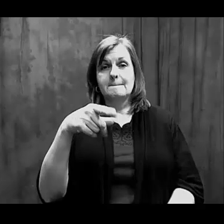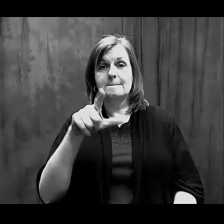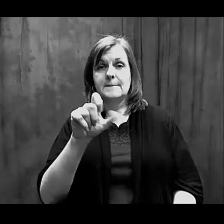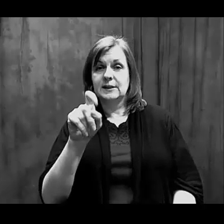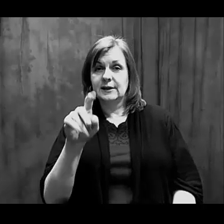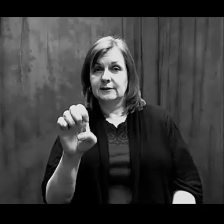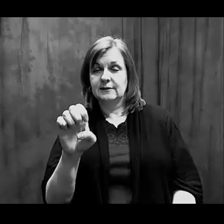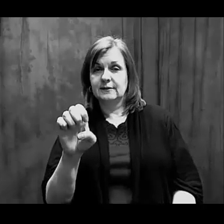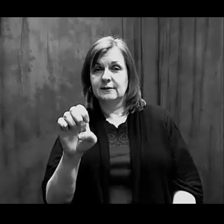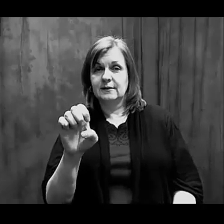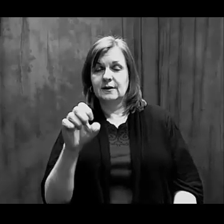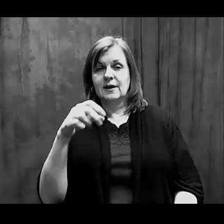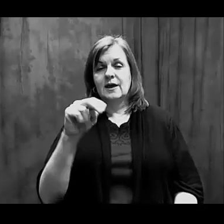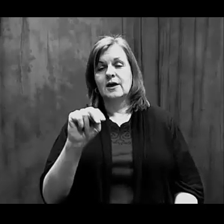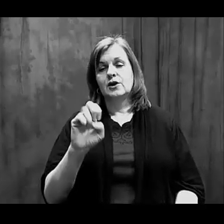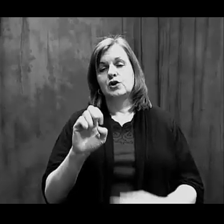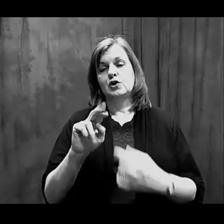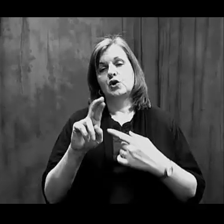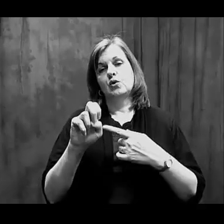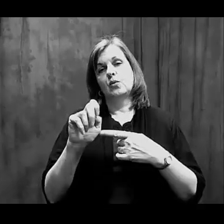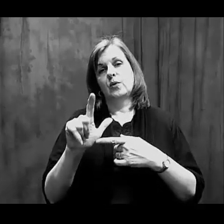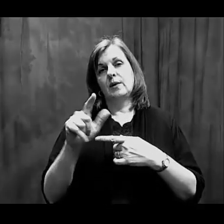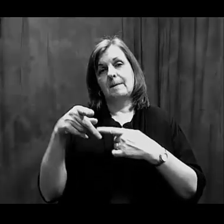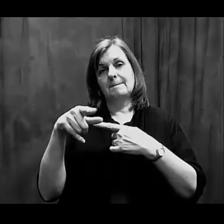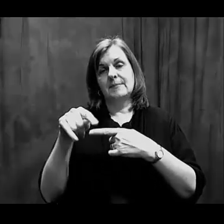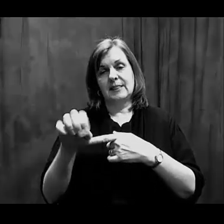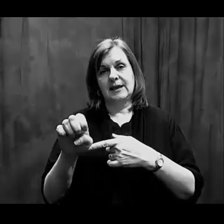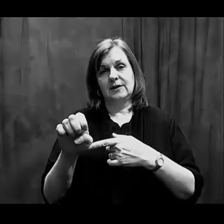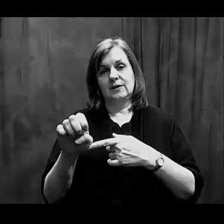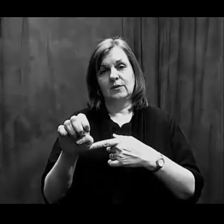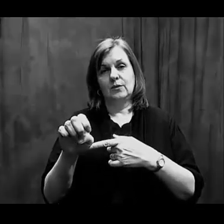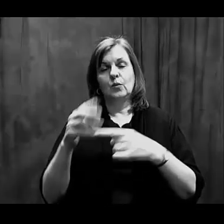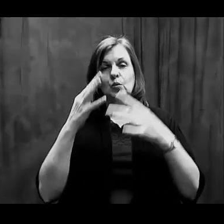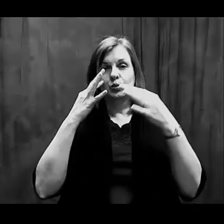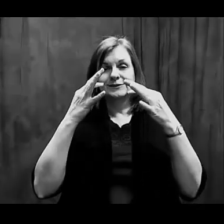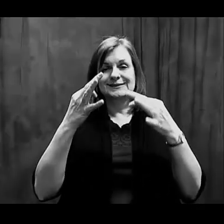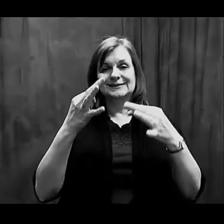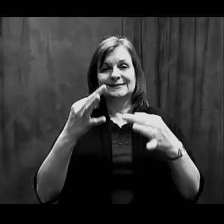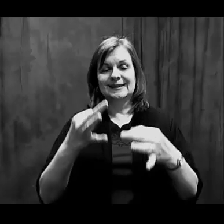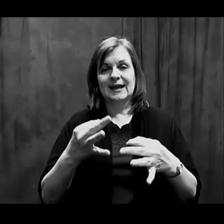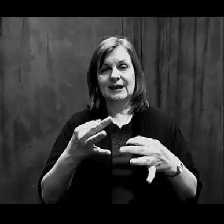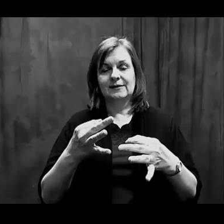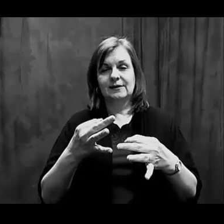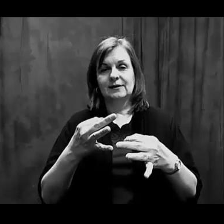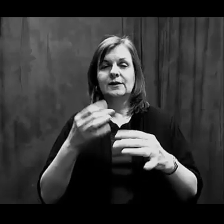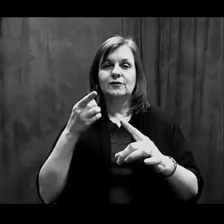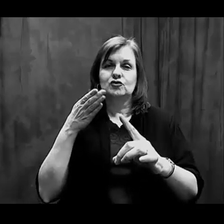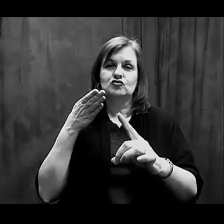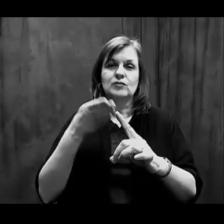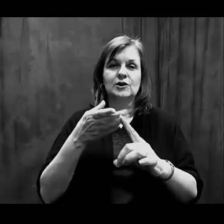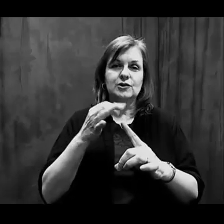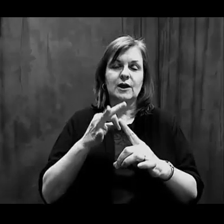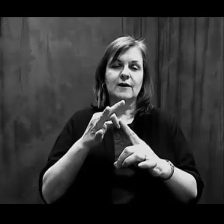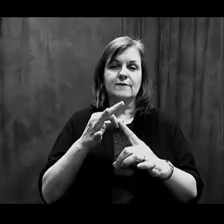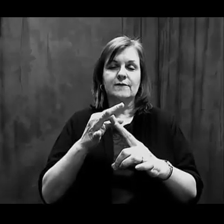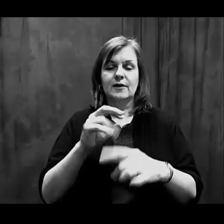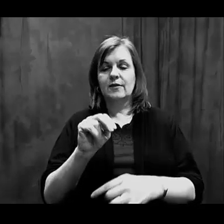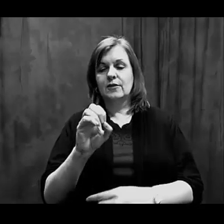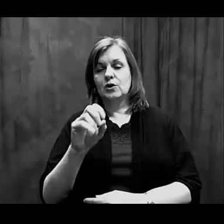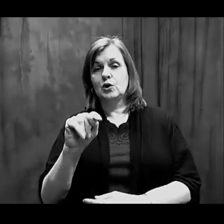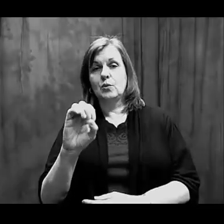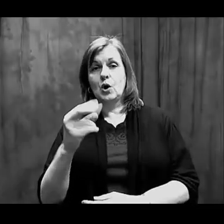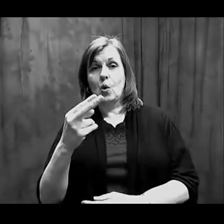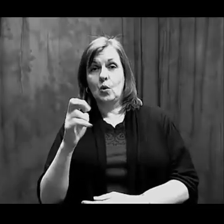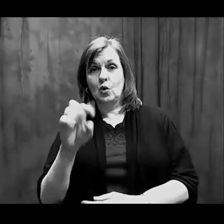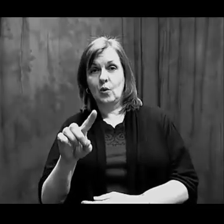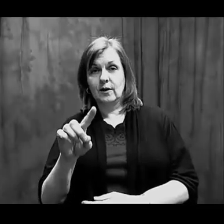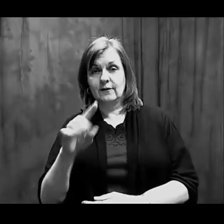these neural plates will actually guide the direction of the formation of the notochord for us